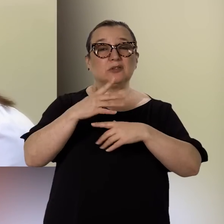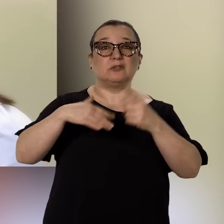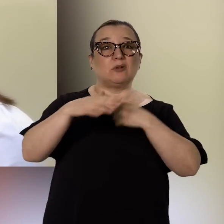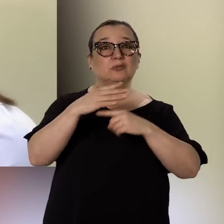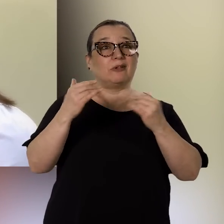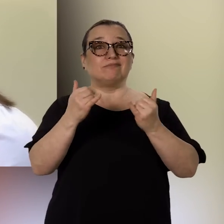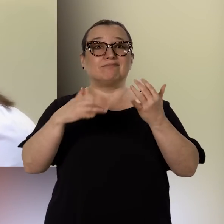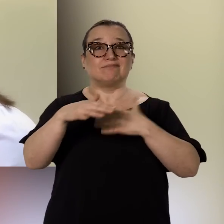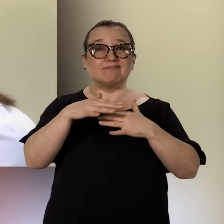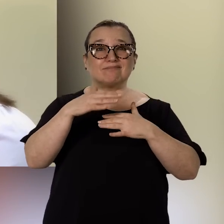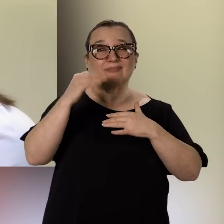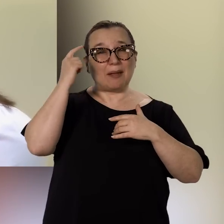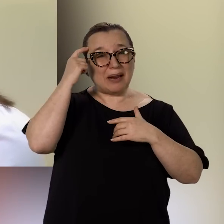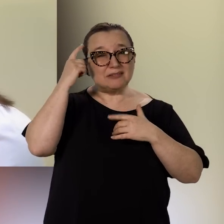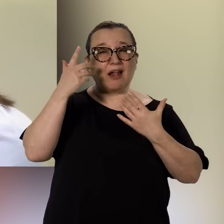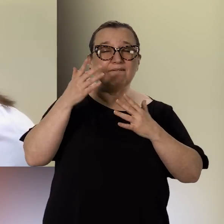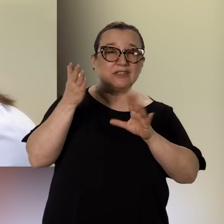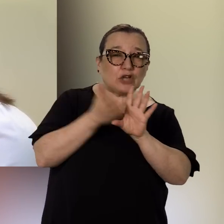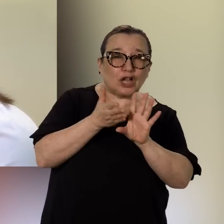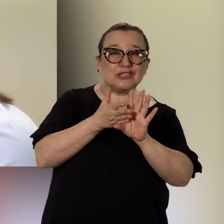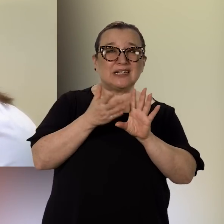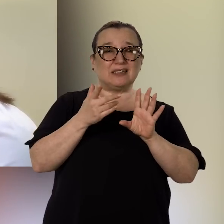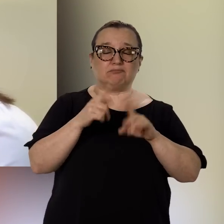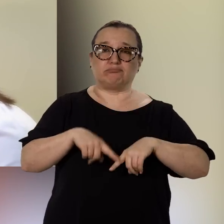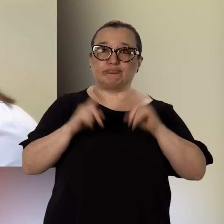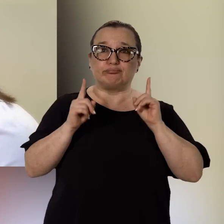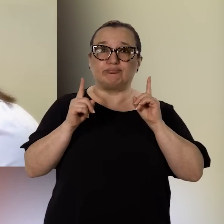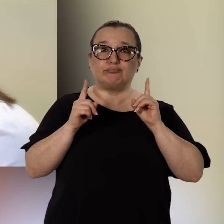They're going to be learning how to talk in a different way.